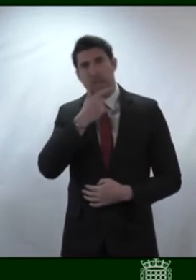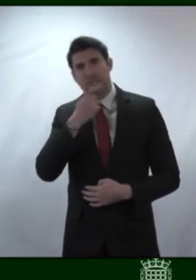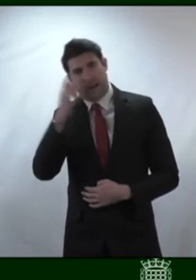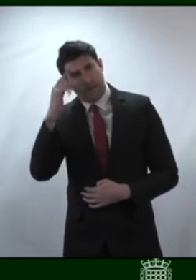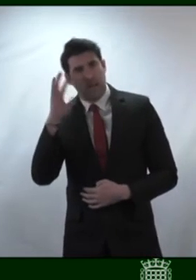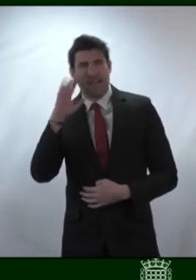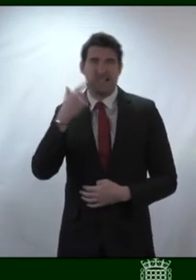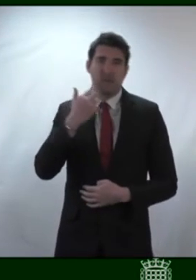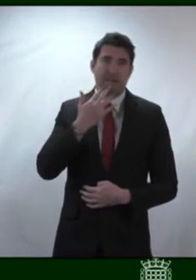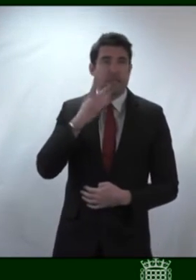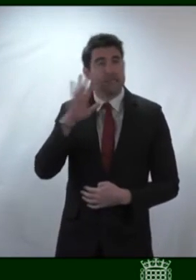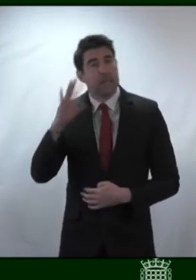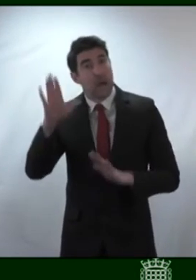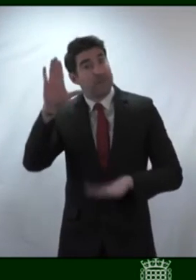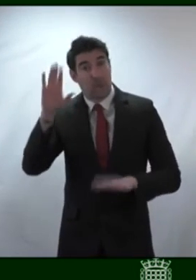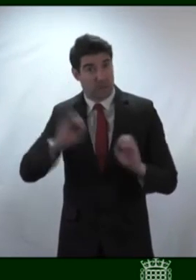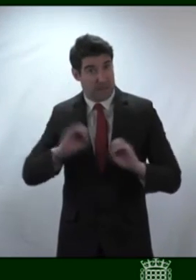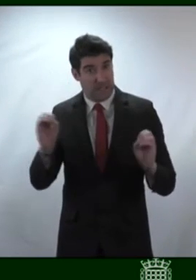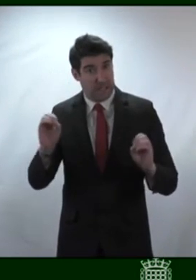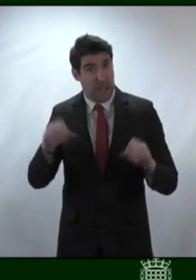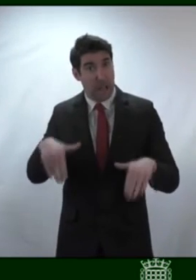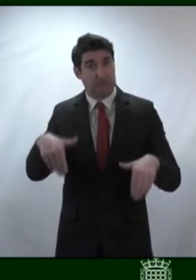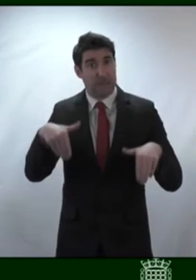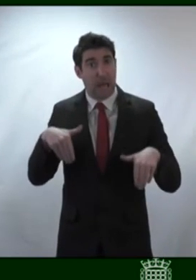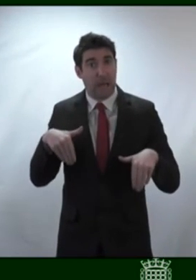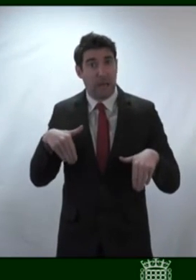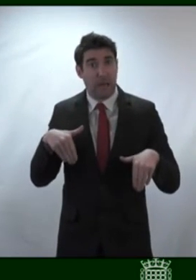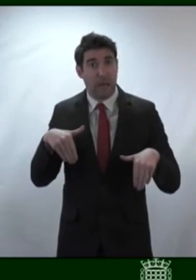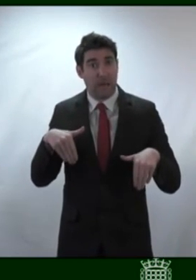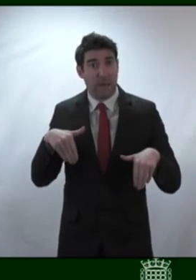Keir Starmer I said two weeks ago at this